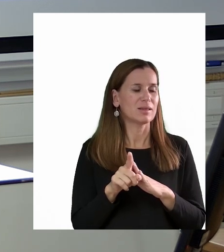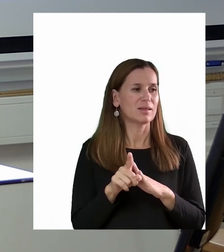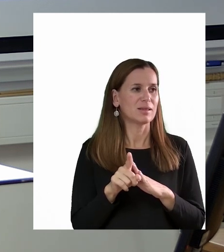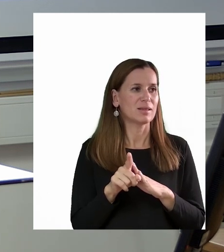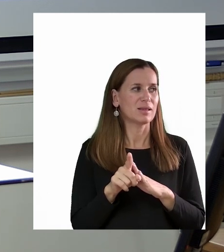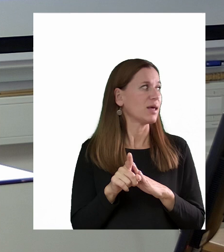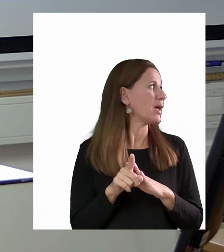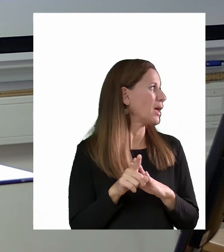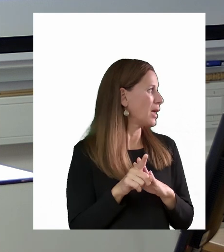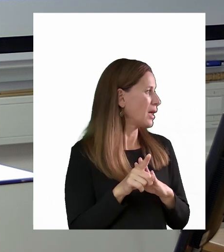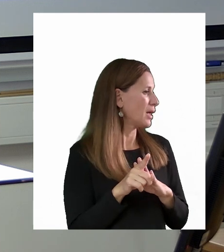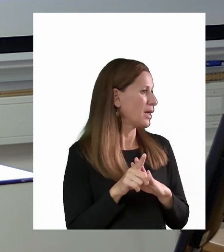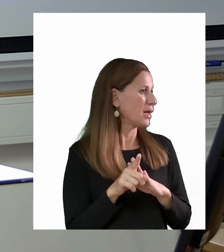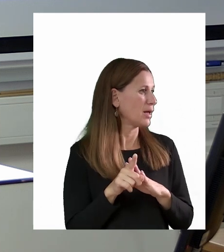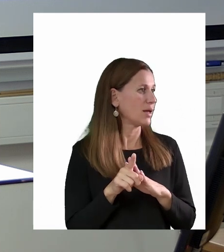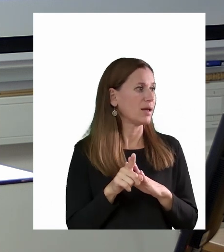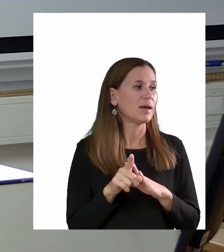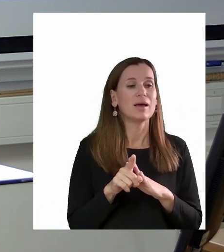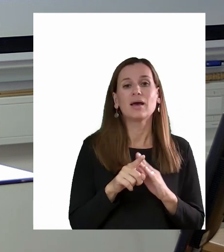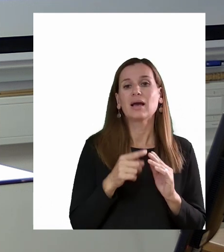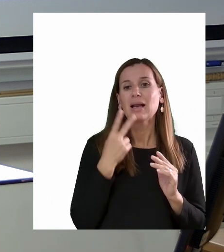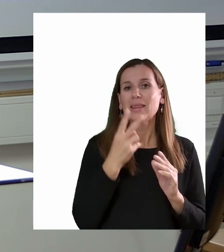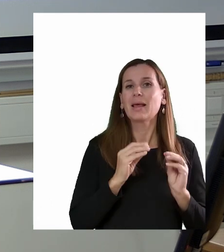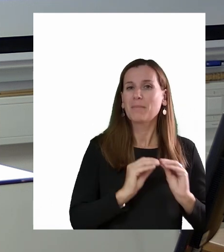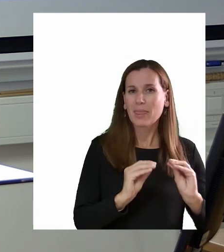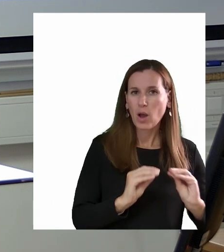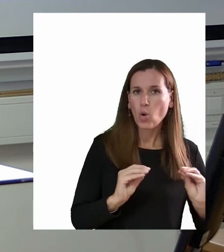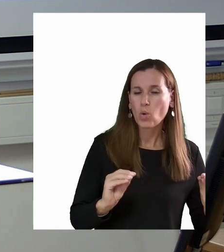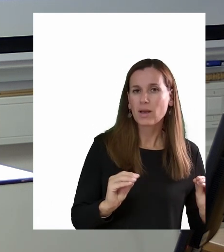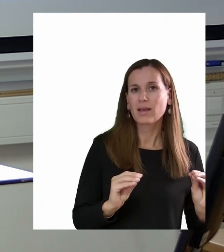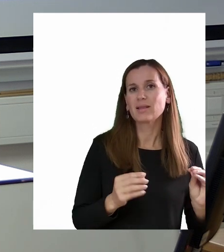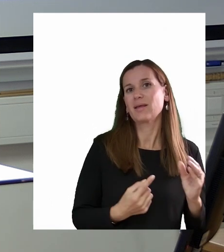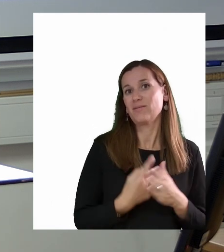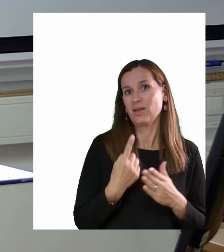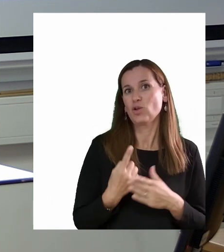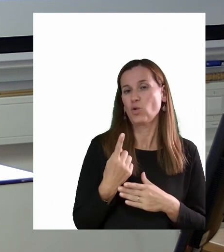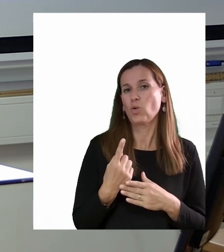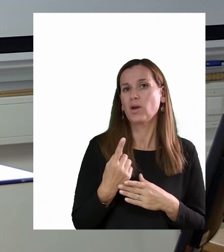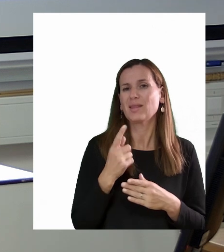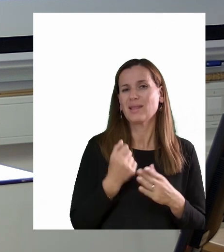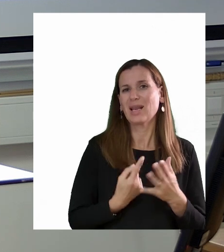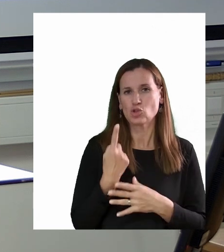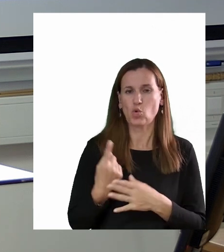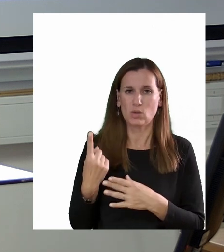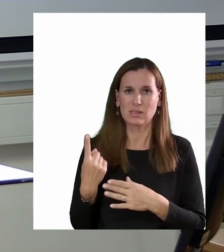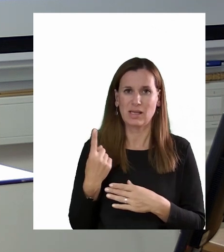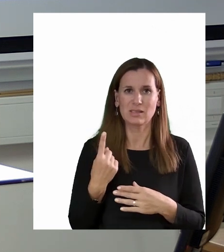dealt about pedagogy, supports and resources. 86% were sort of connected to this area.